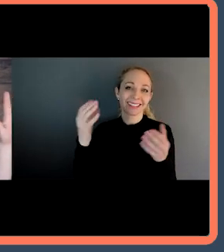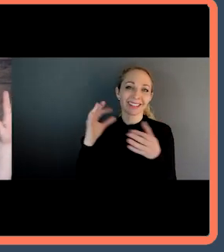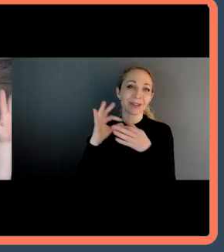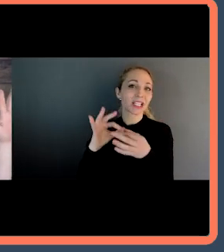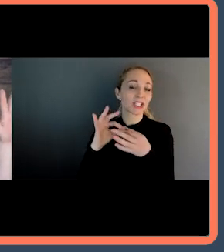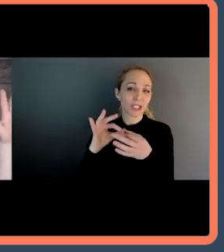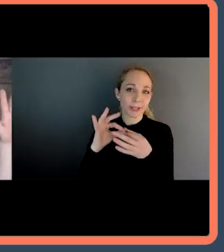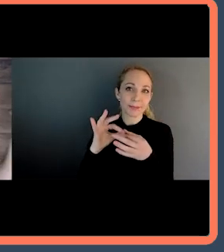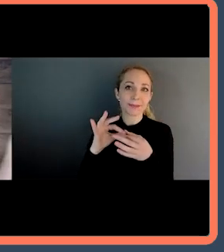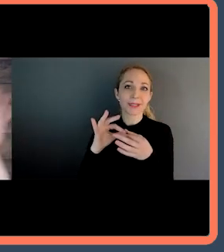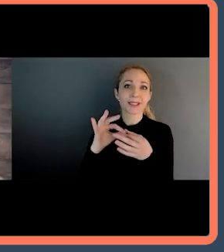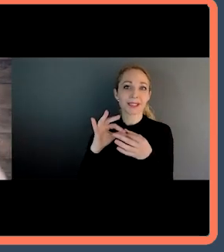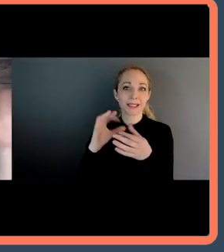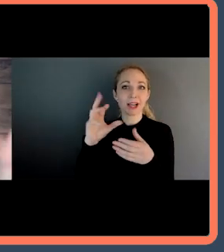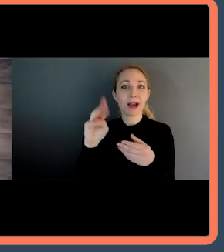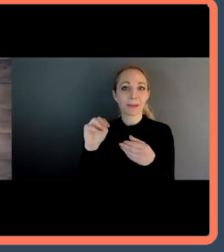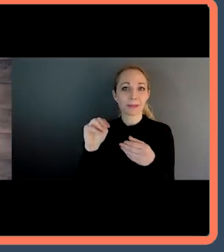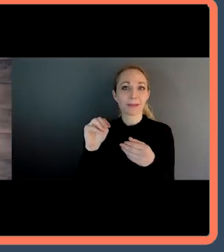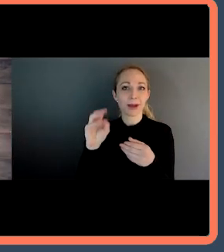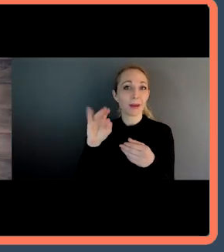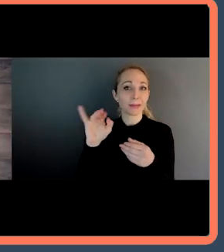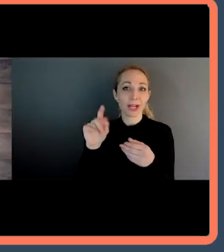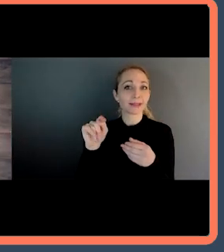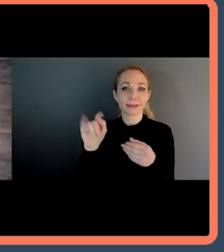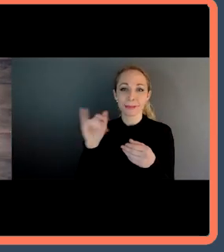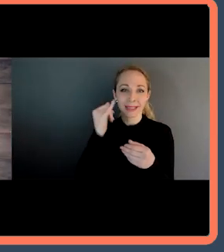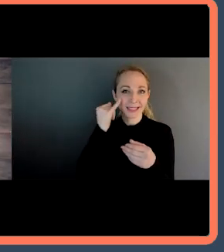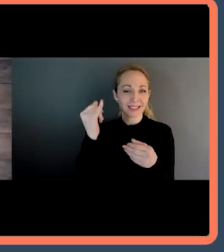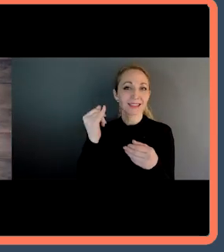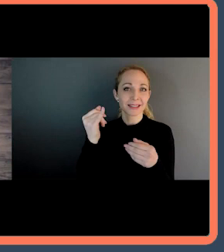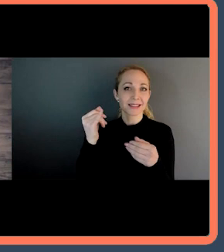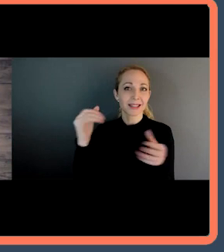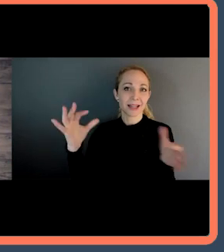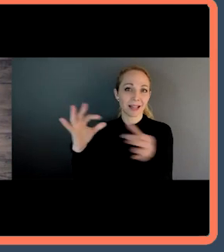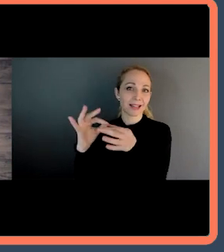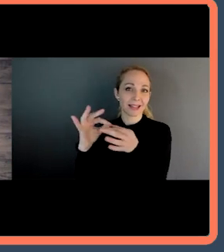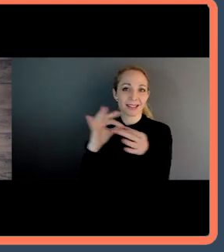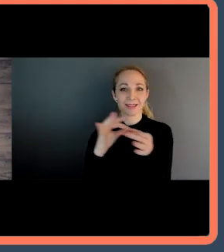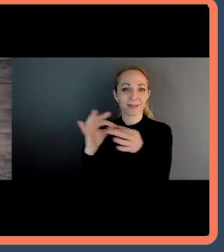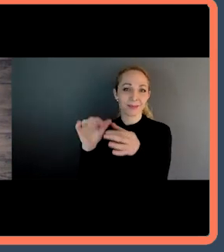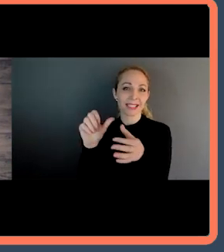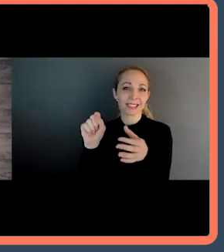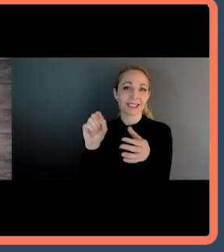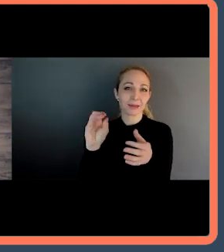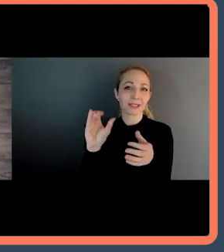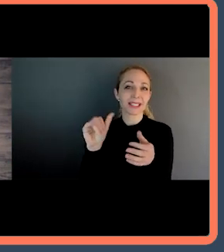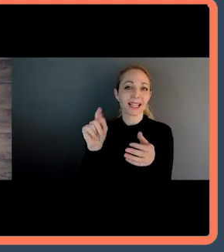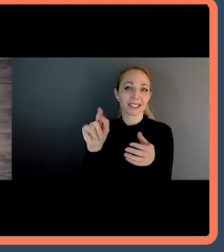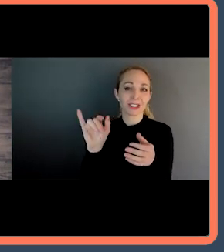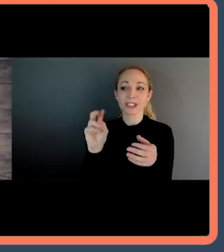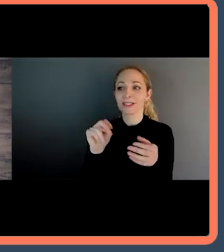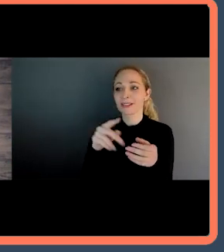OBJECT ASSOCIATION, YOU CAN SIMPLY LOOP THROUGH ALL OF